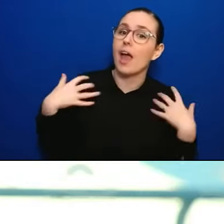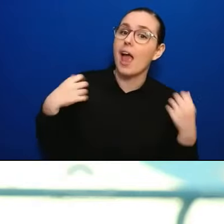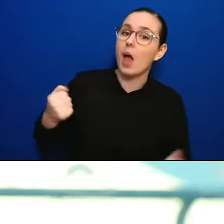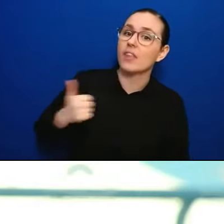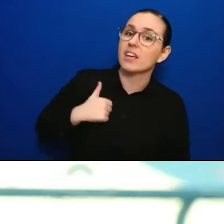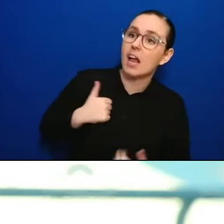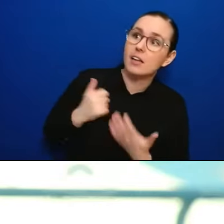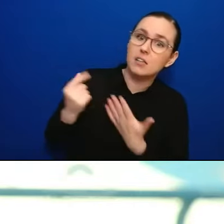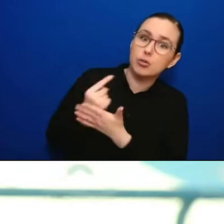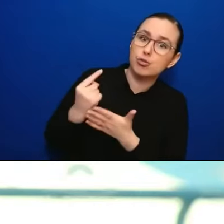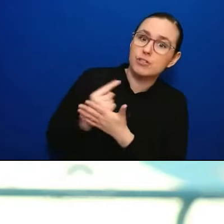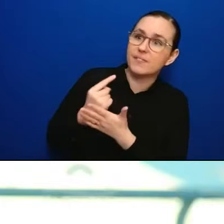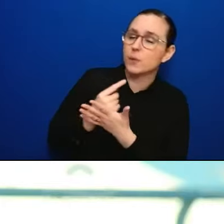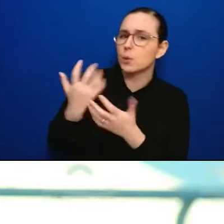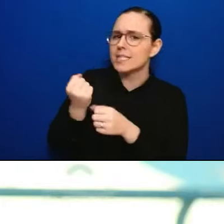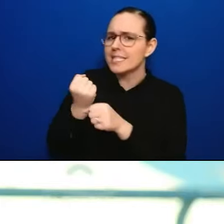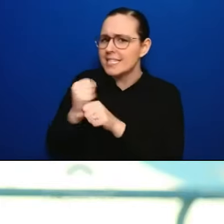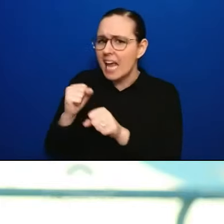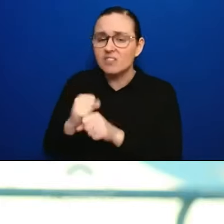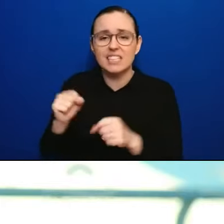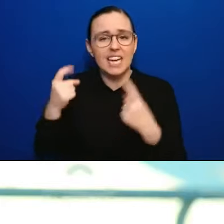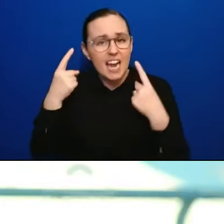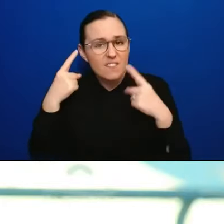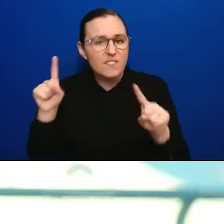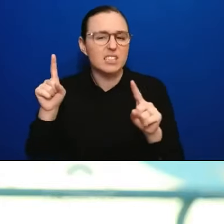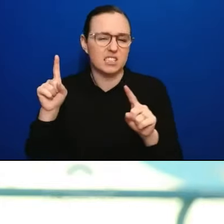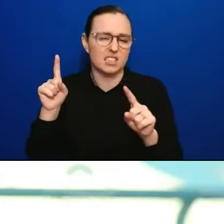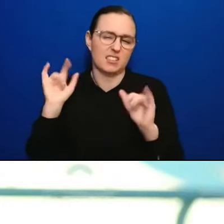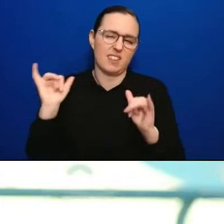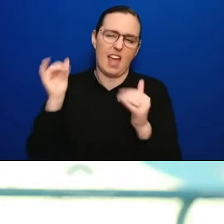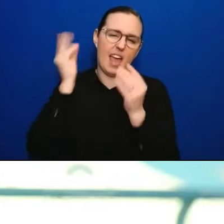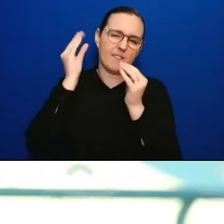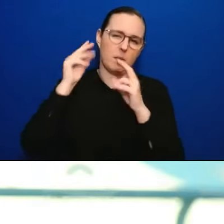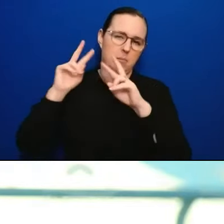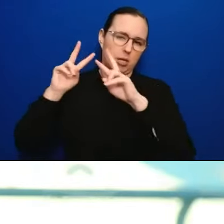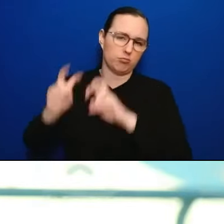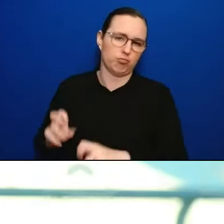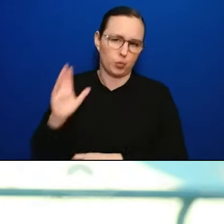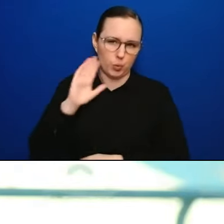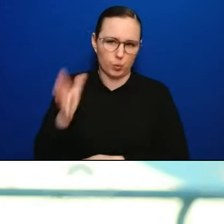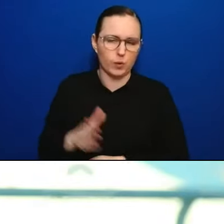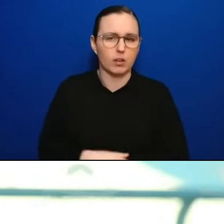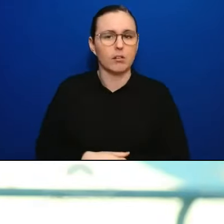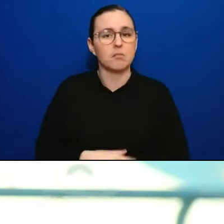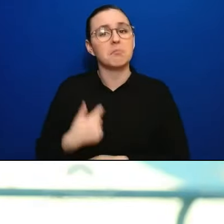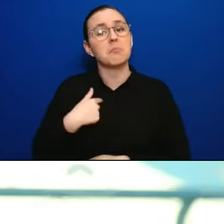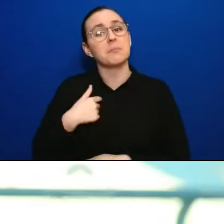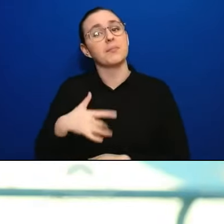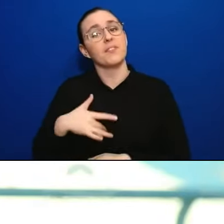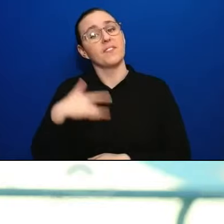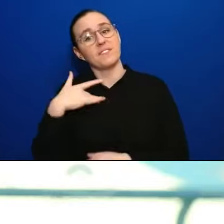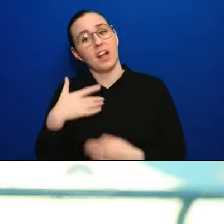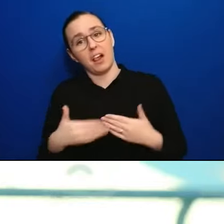children in that age group. And we'll be looking to Health Canada to review the safety and